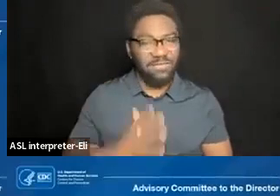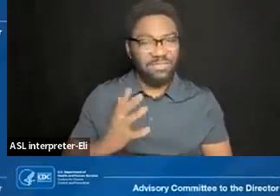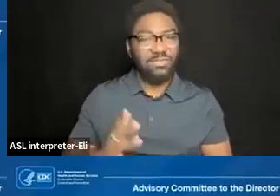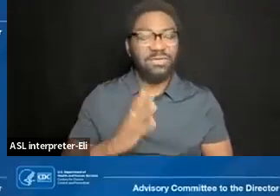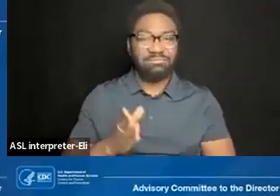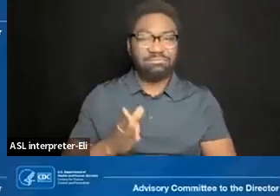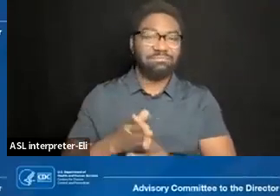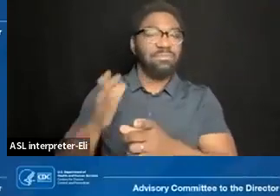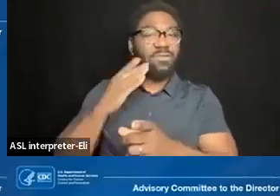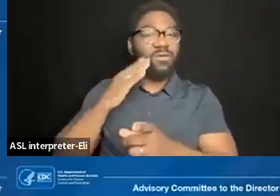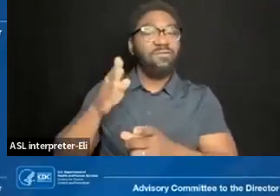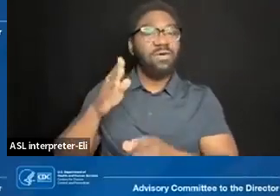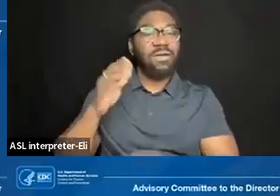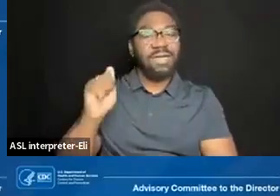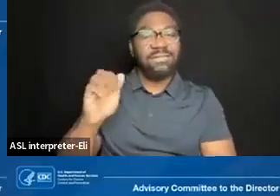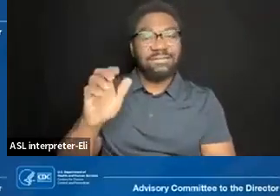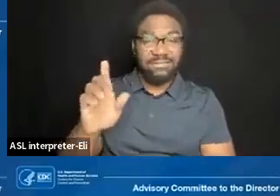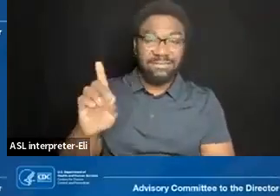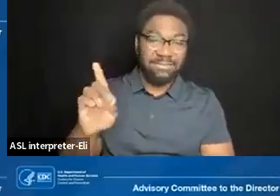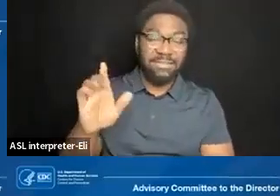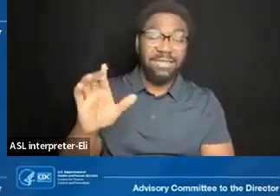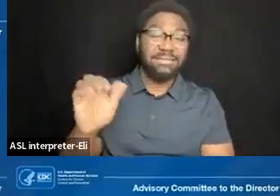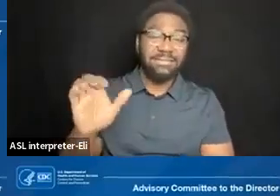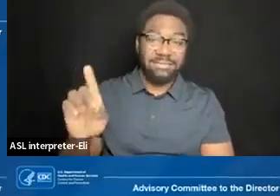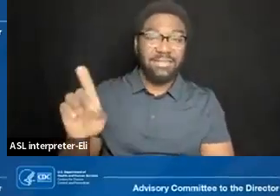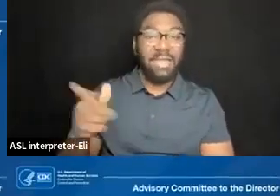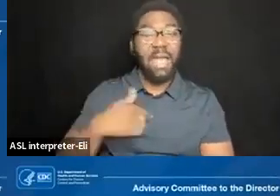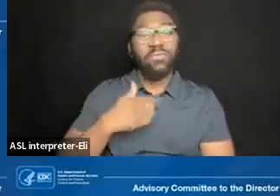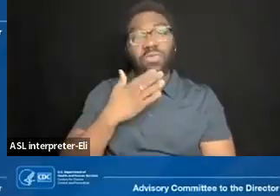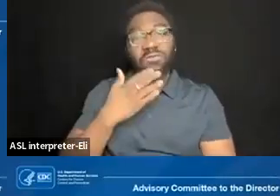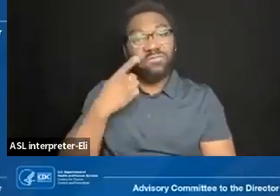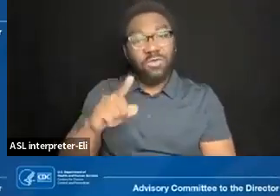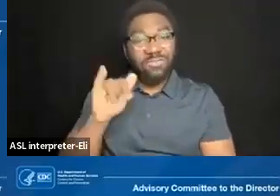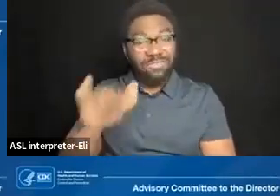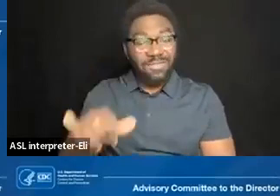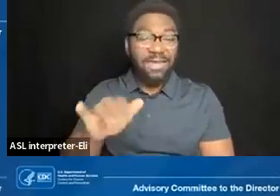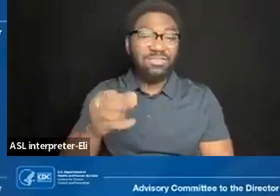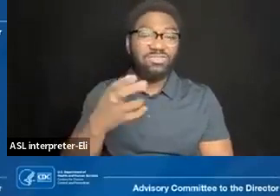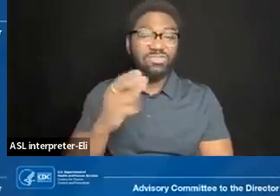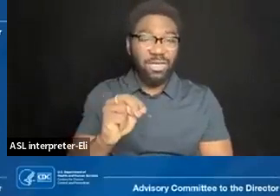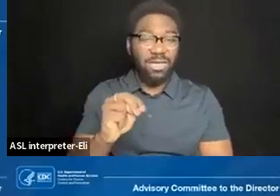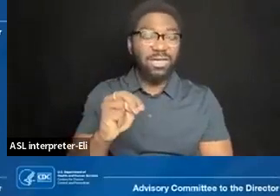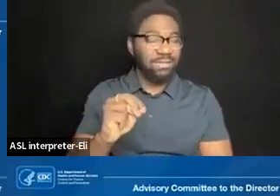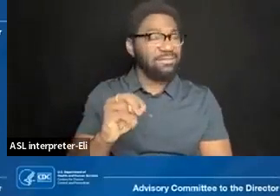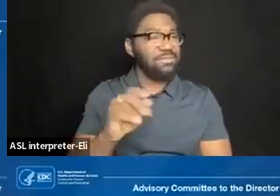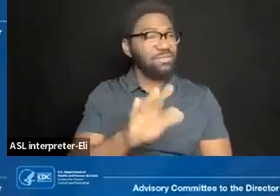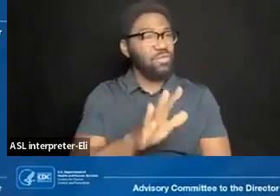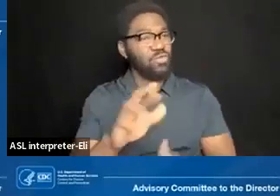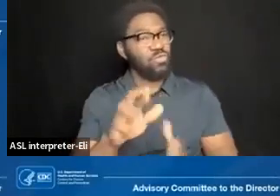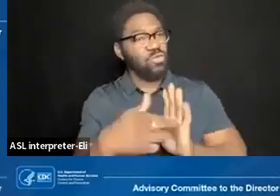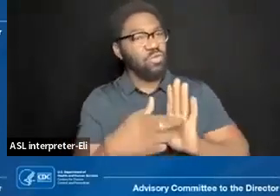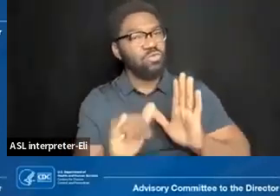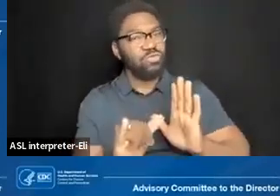CDC is grateful, and I am personally grateful for John Auerbach's service in that role, and we wish him well